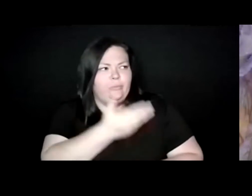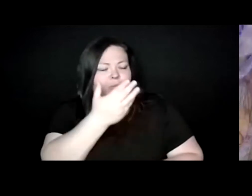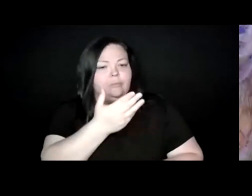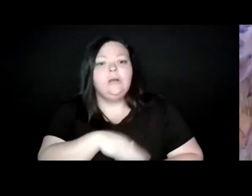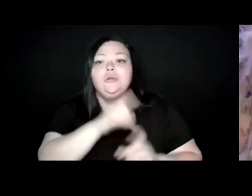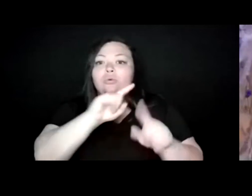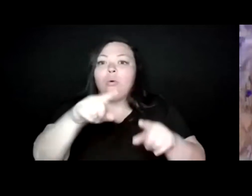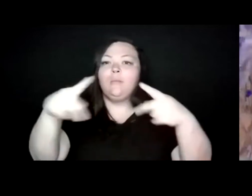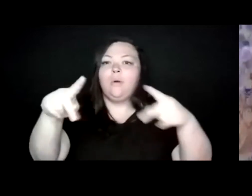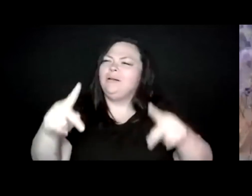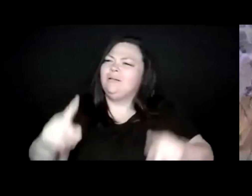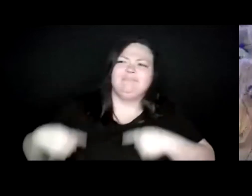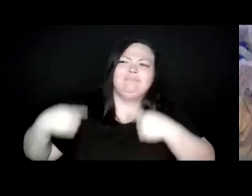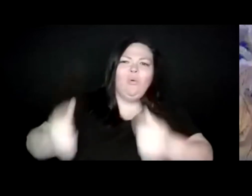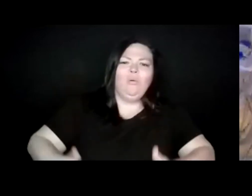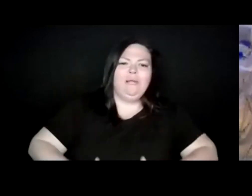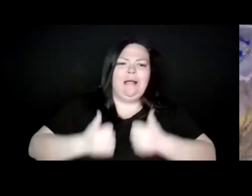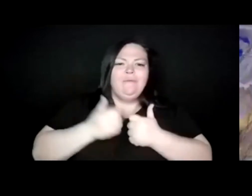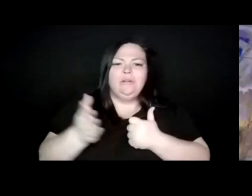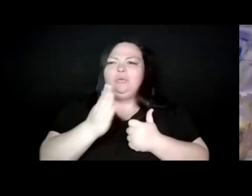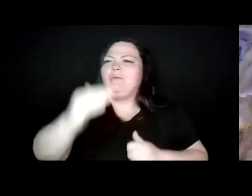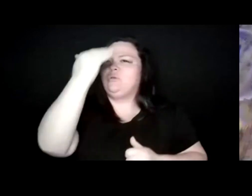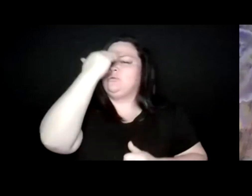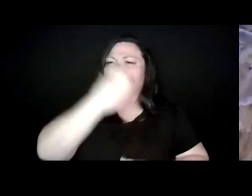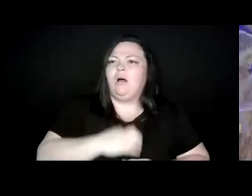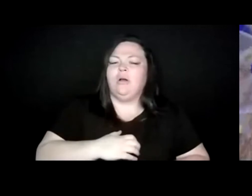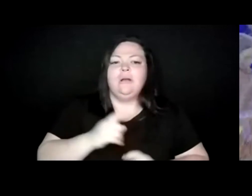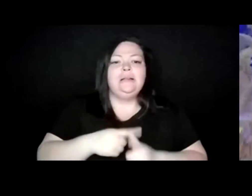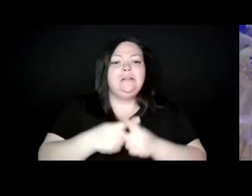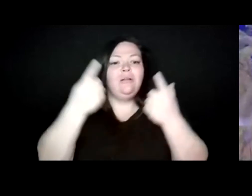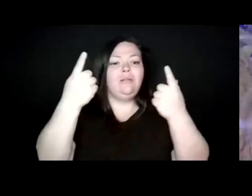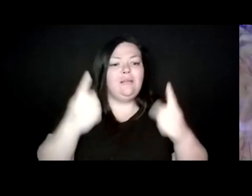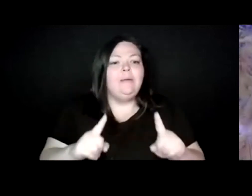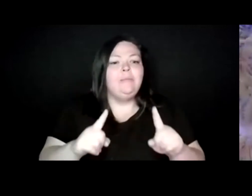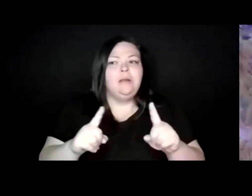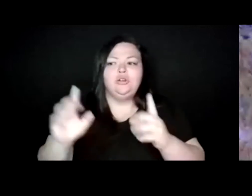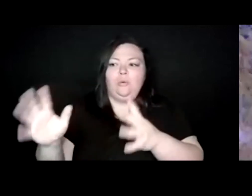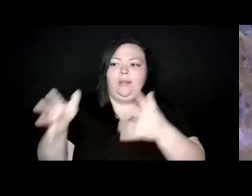whole life and never know hunger until you leave behind where you grew up. you hear the